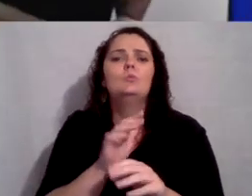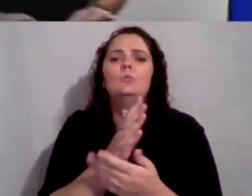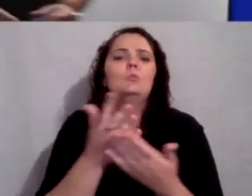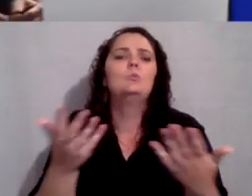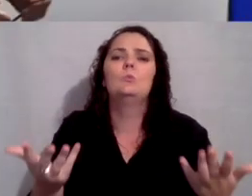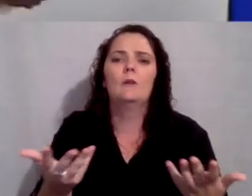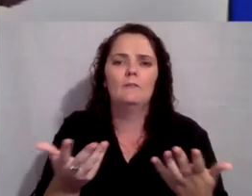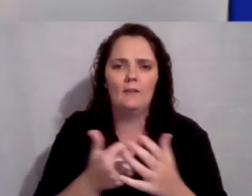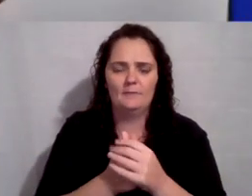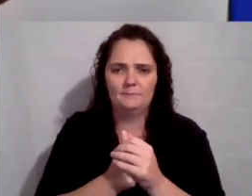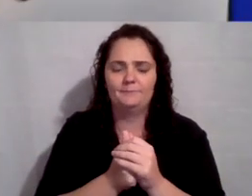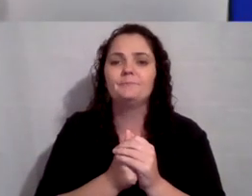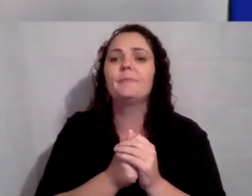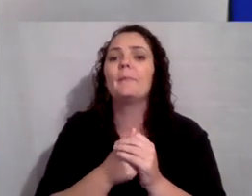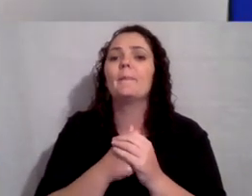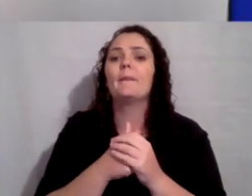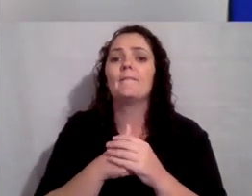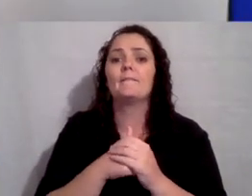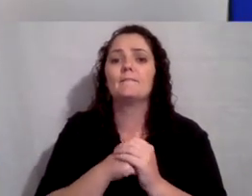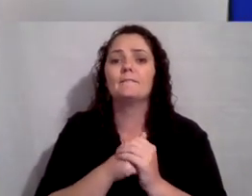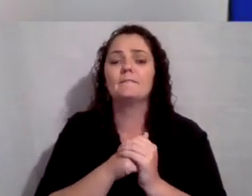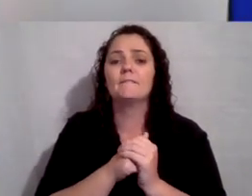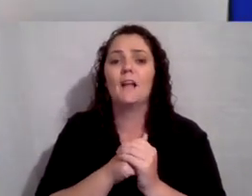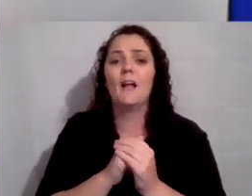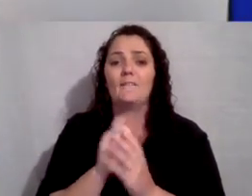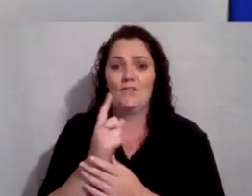here what you're going to do first on your sheet of paper